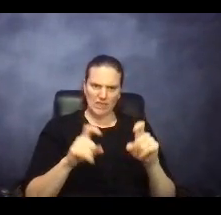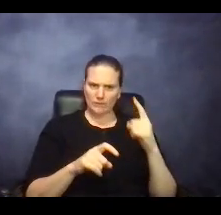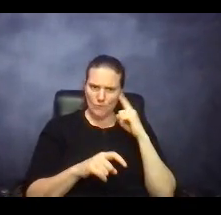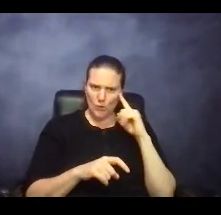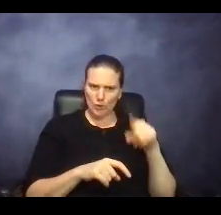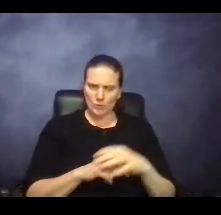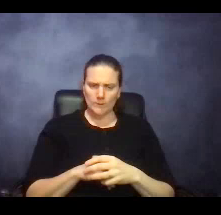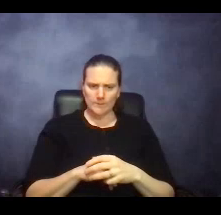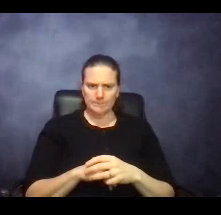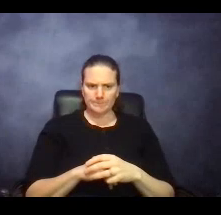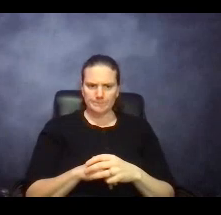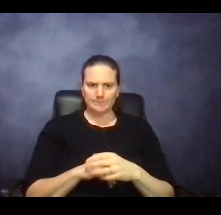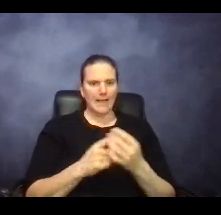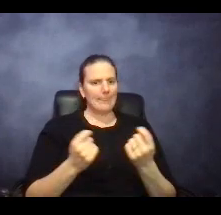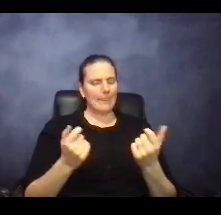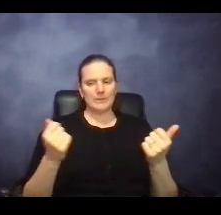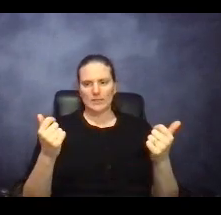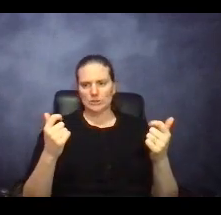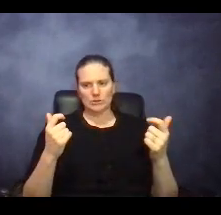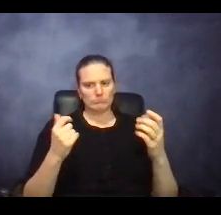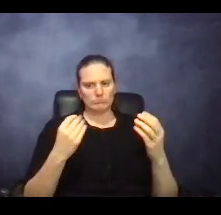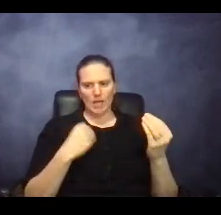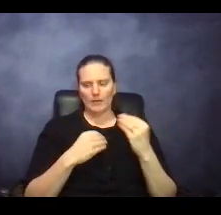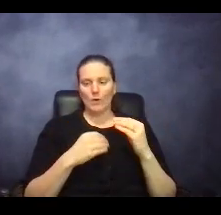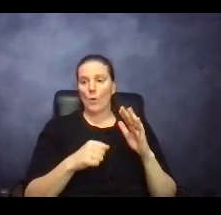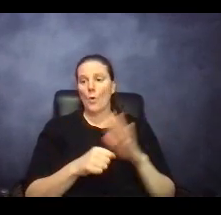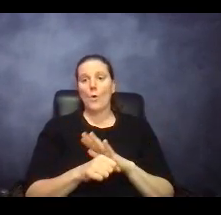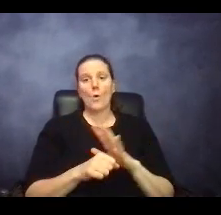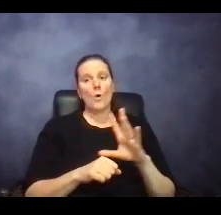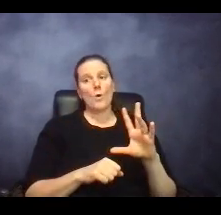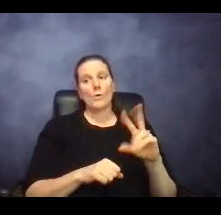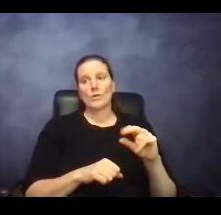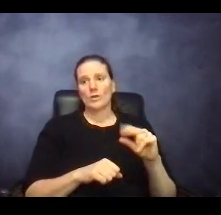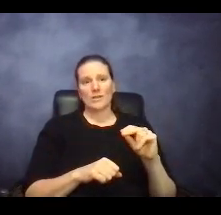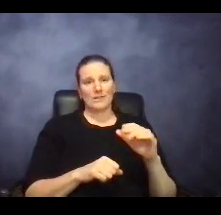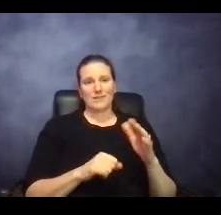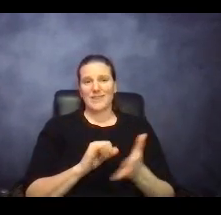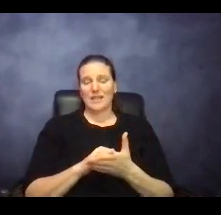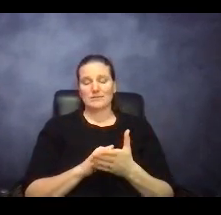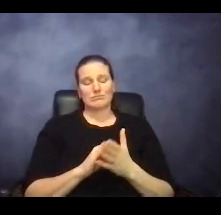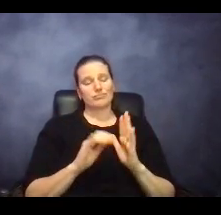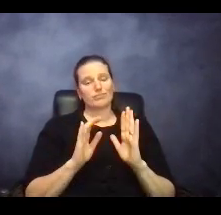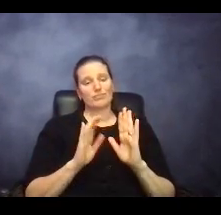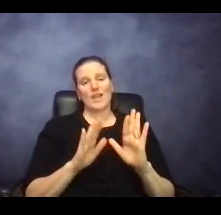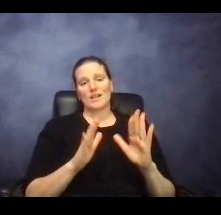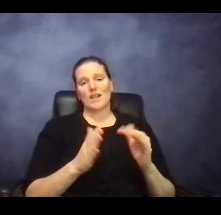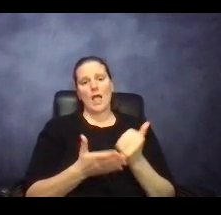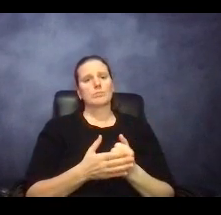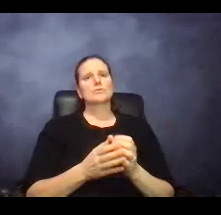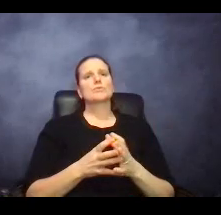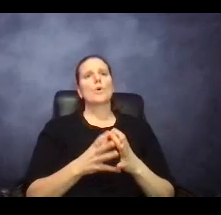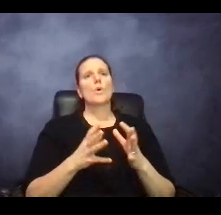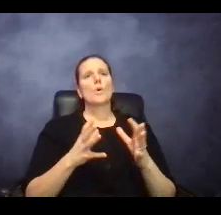But yeah, the elimination diet I, I mean, again, the whole 30, it's pretty, it's pretty foolproof. It's great. It's helped so many of my patients. I mean hundreds.